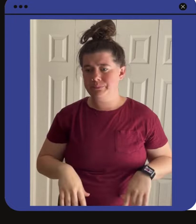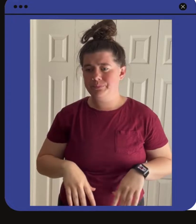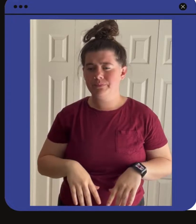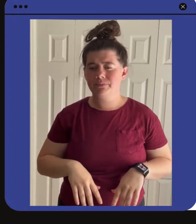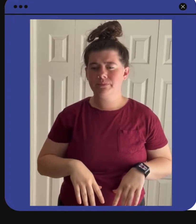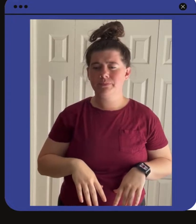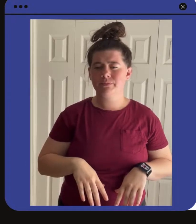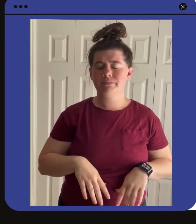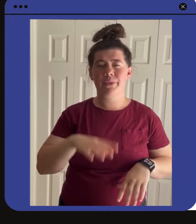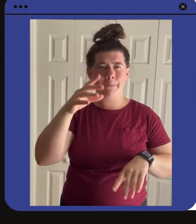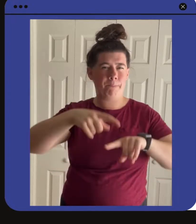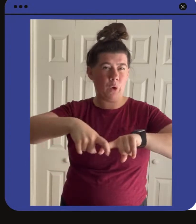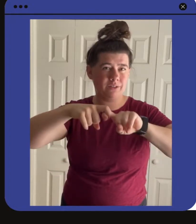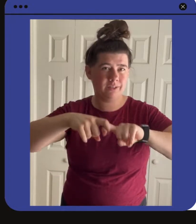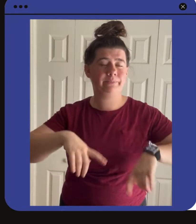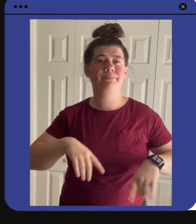Because it might jumbled some of the information.